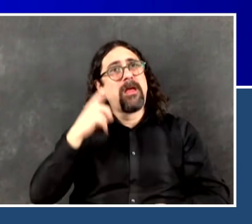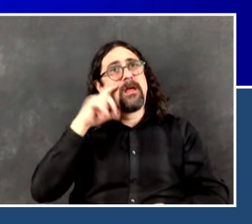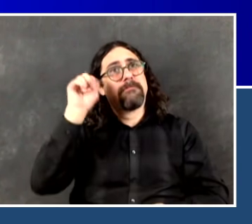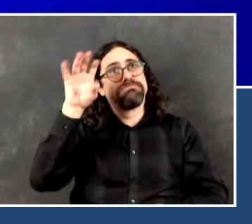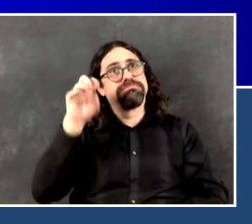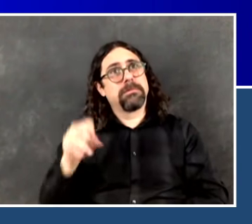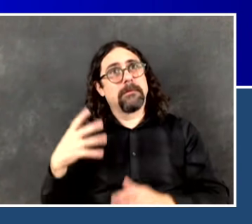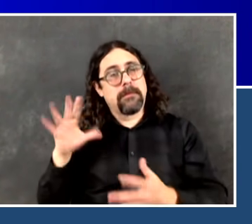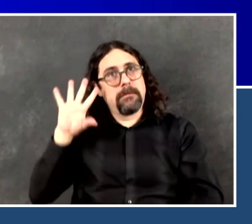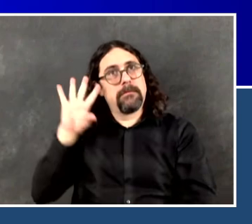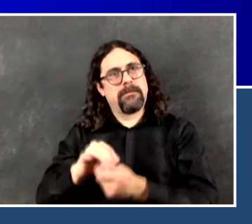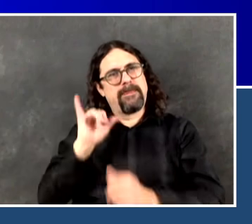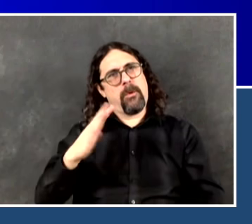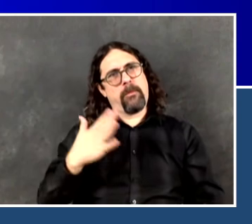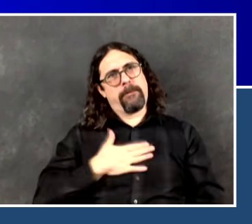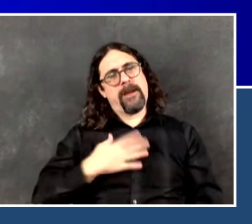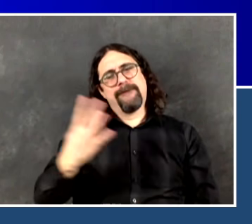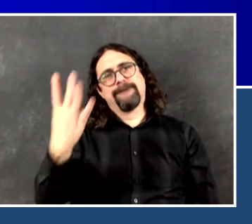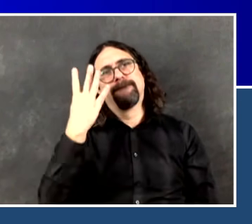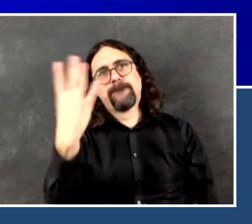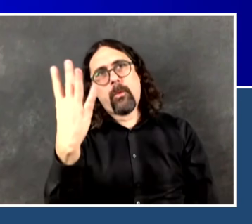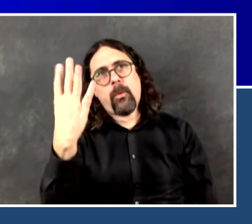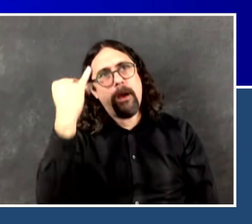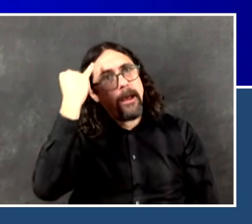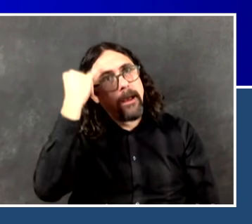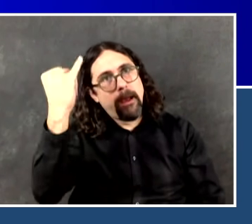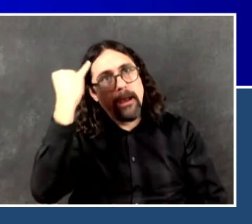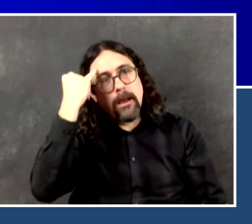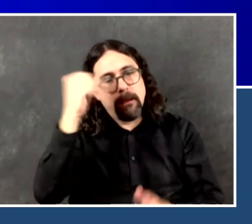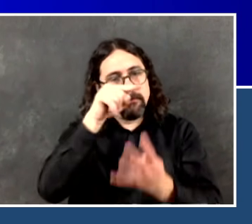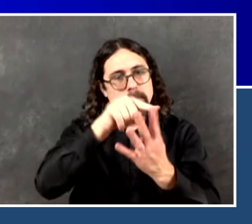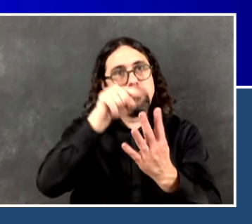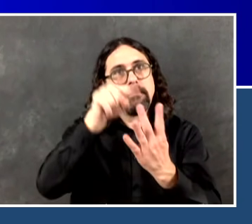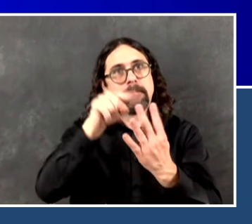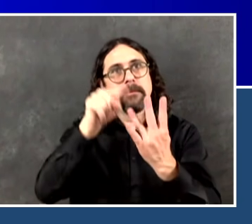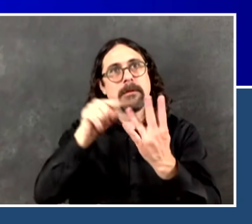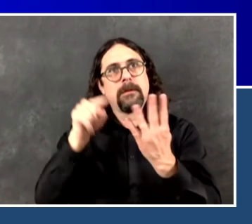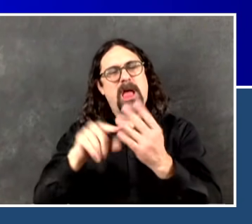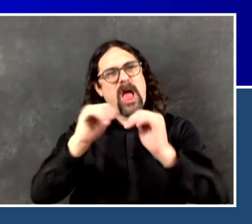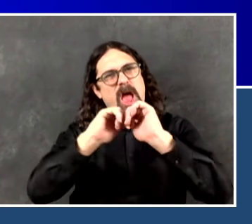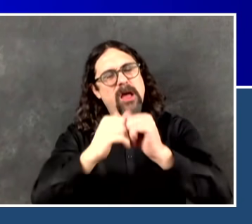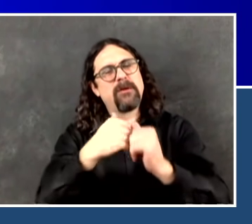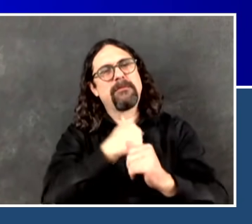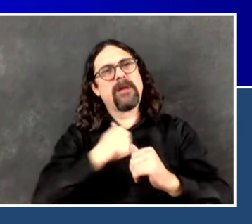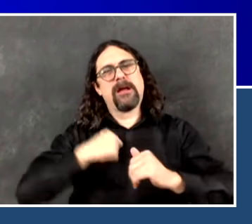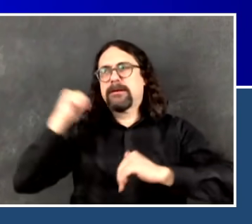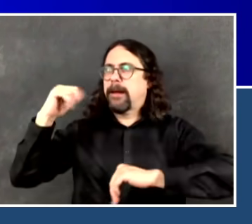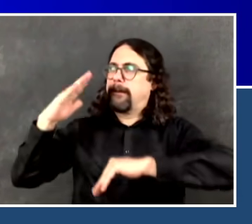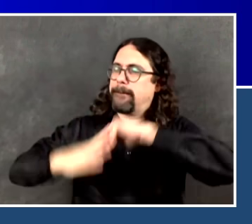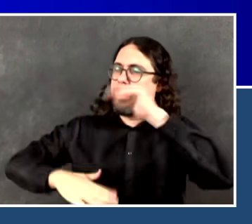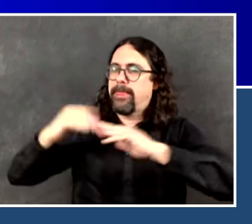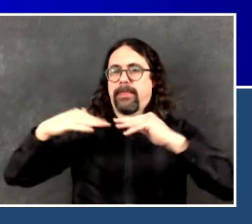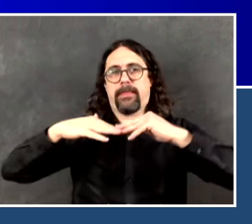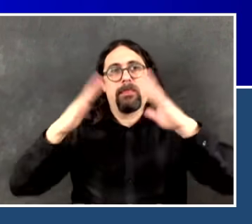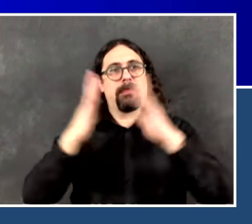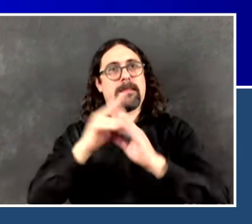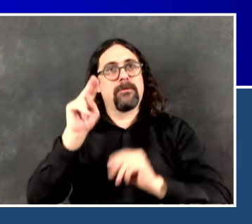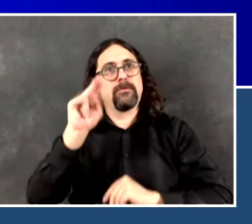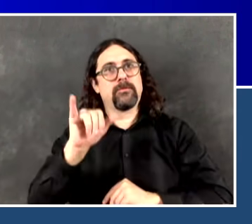TINOHE T BROADER FAIR RECOVERY. I'M CONVINCED WE CAN PULL IT TOGETHER AND